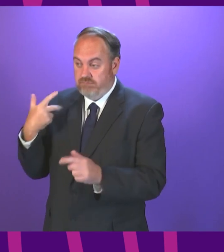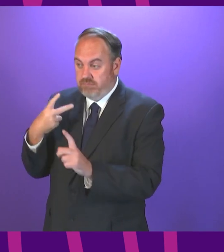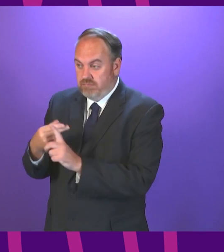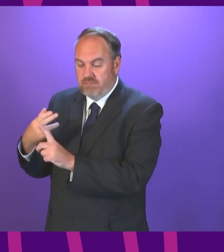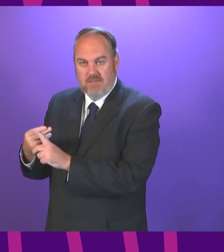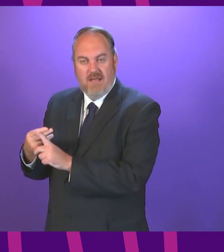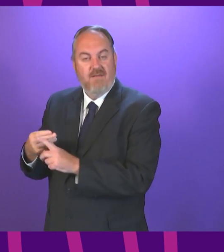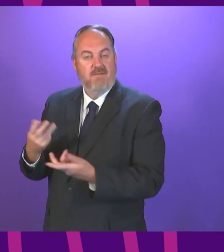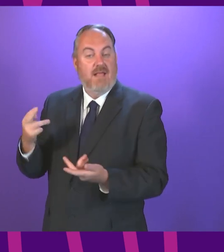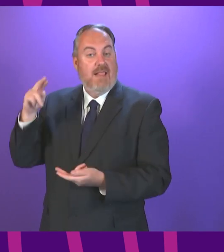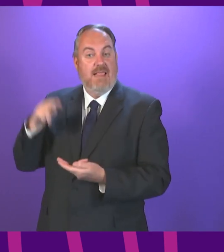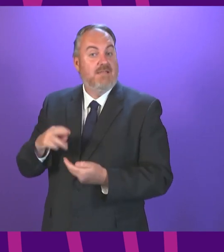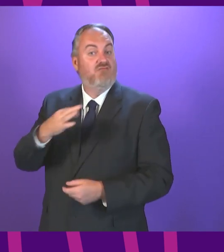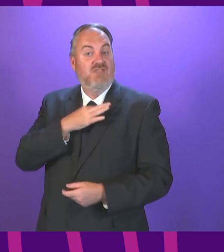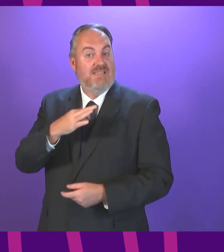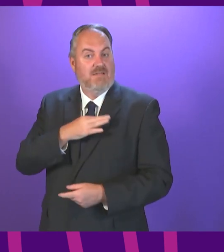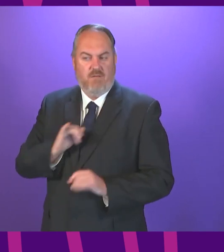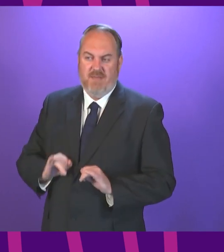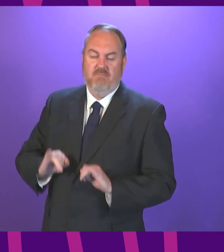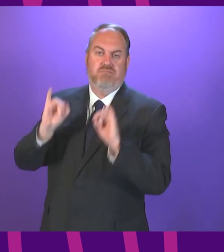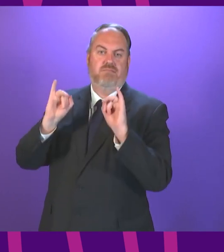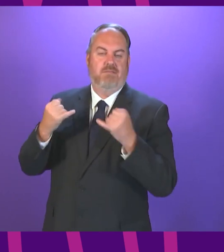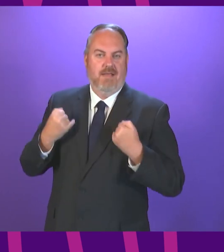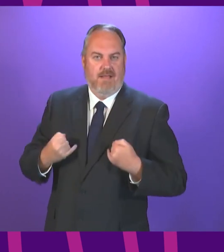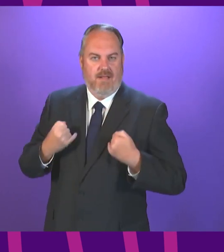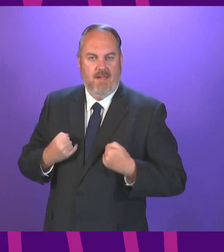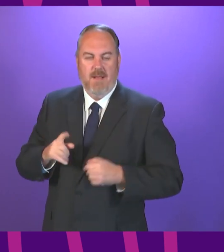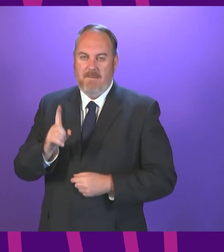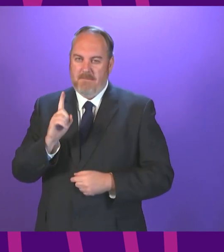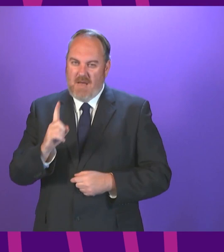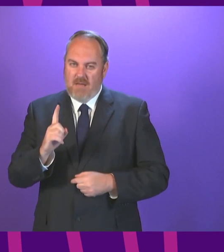However, for all those welcome signs, there are still reasons to be concerned—and